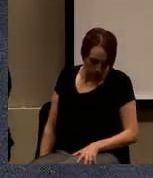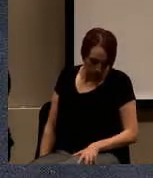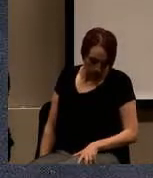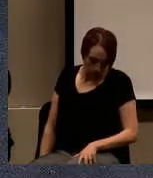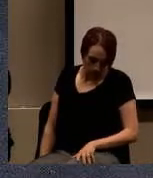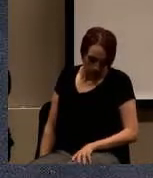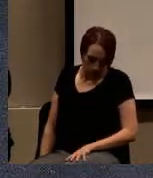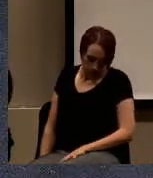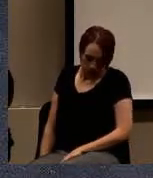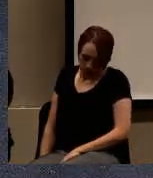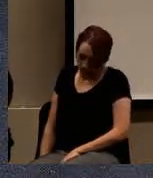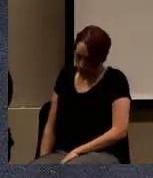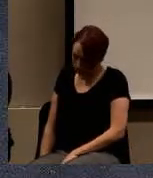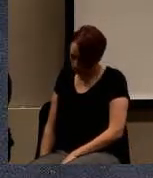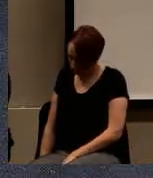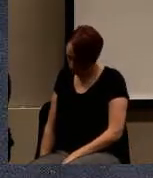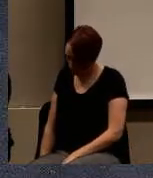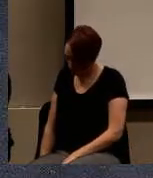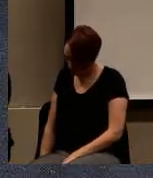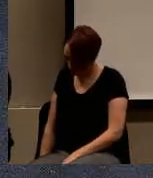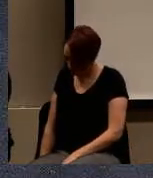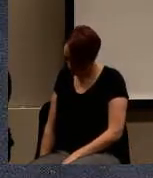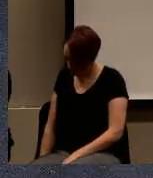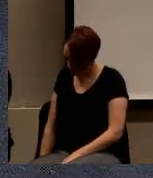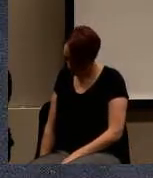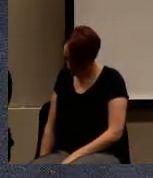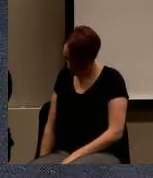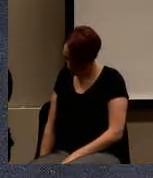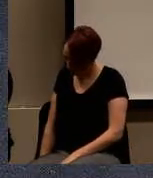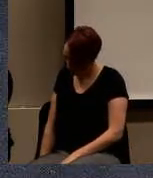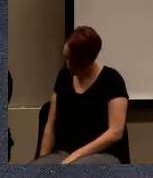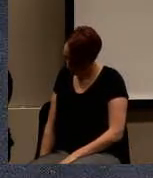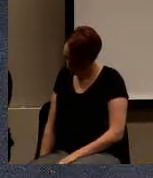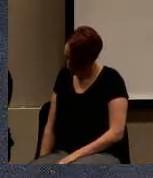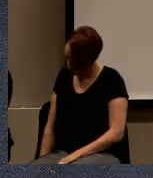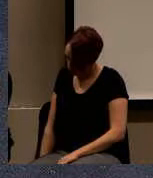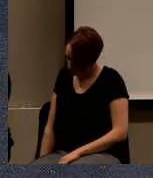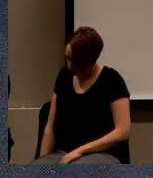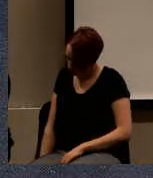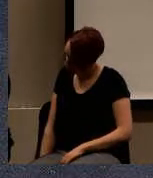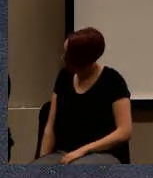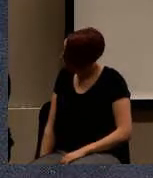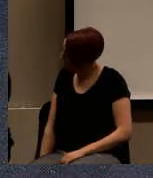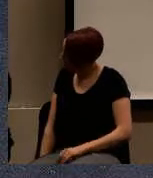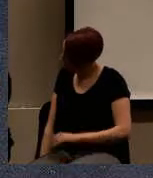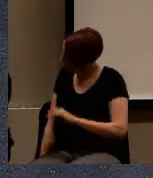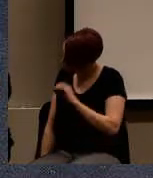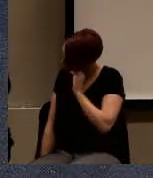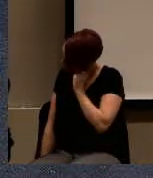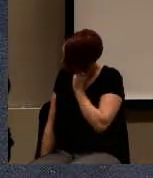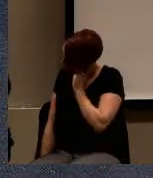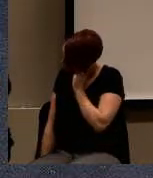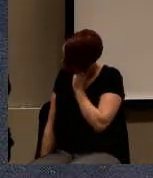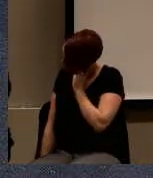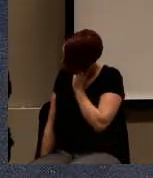taking the medication or finding a different compound of the same strain that might not be